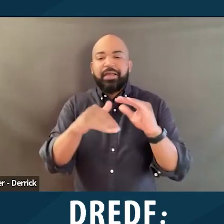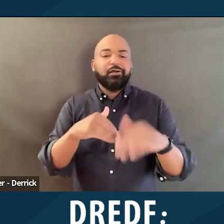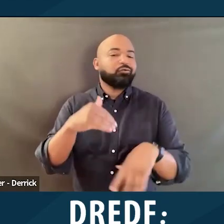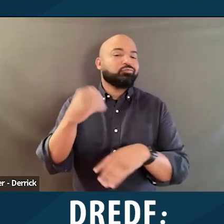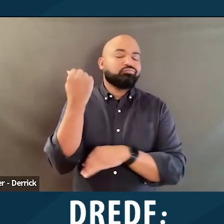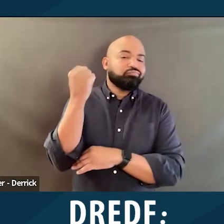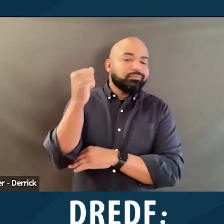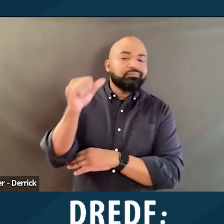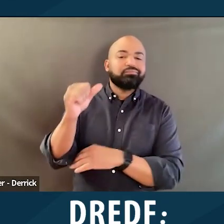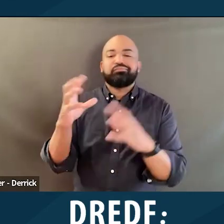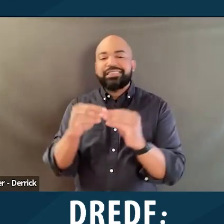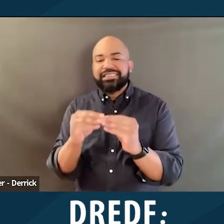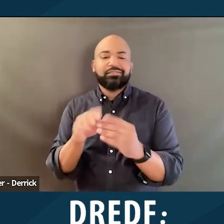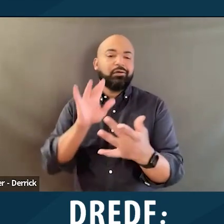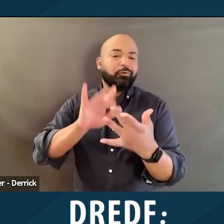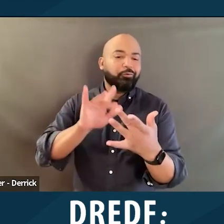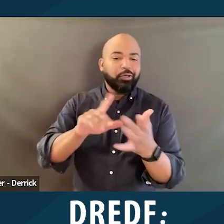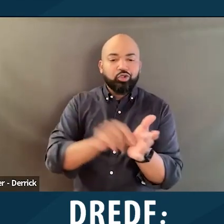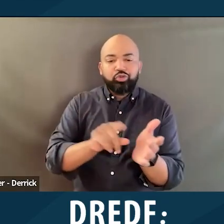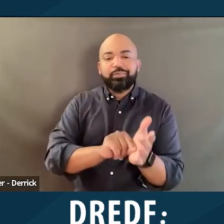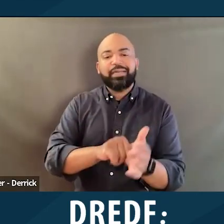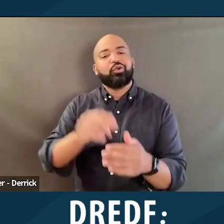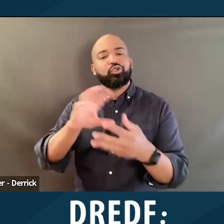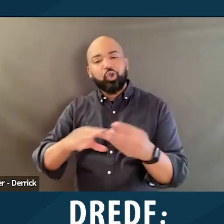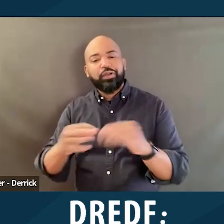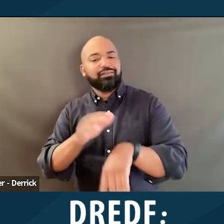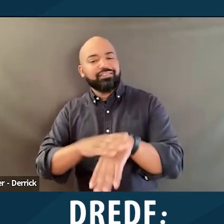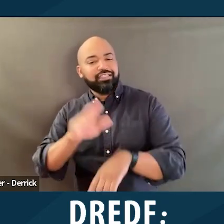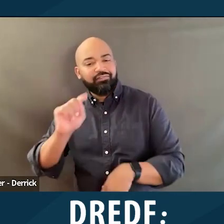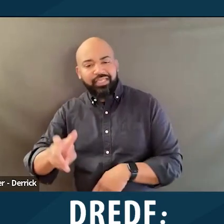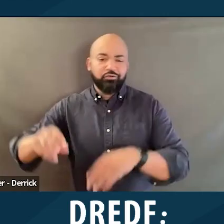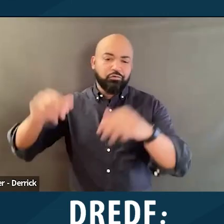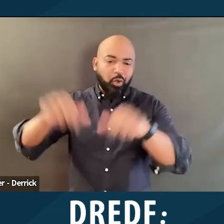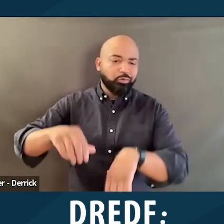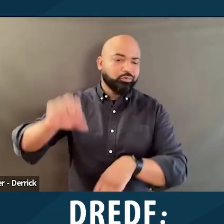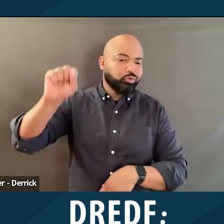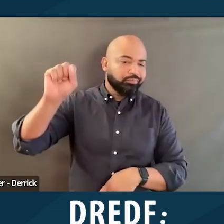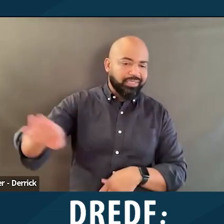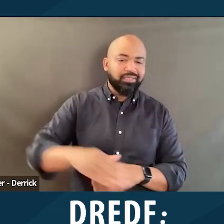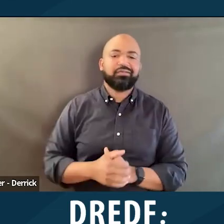so and in terms of all of these things, and we'll talk more about that as, you know,